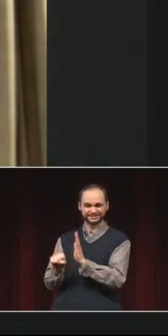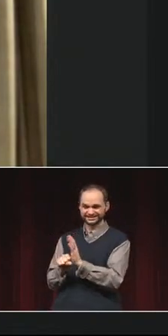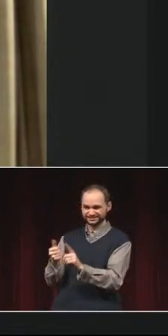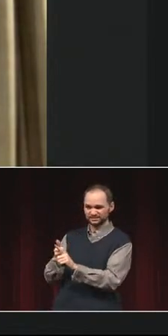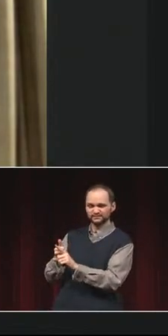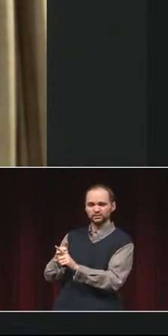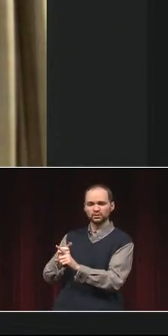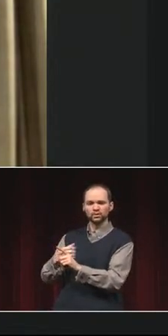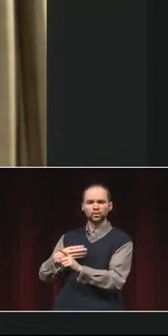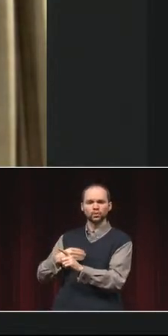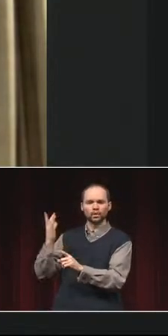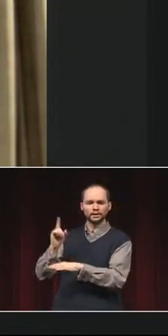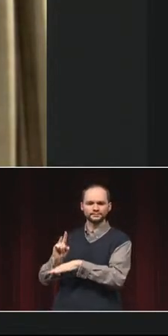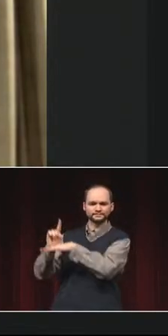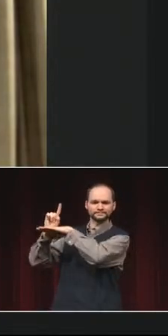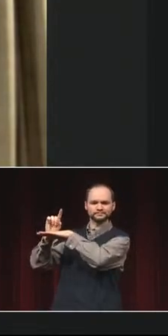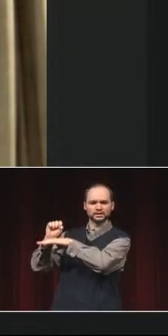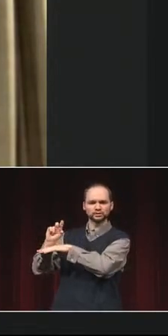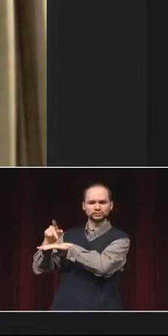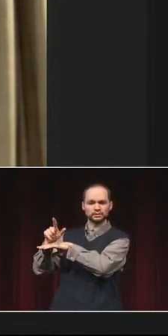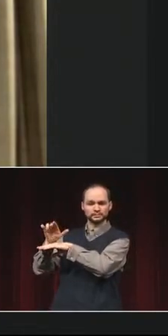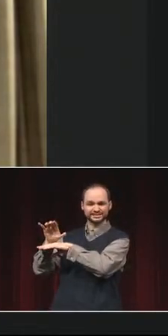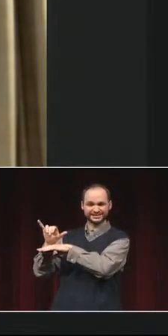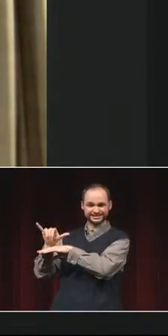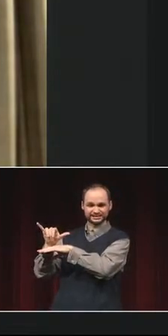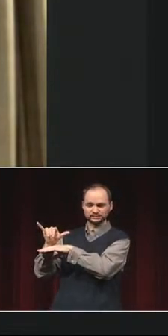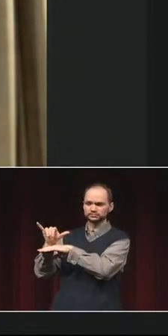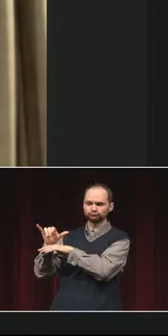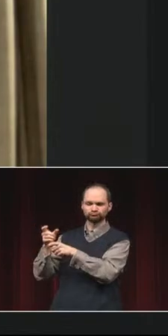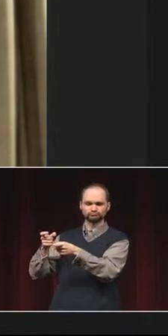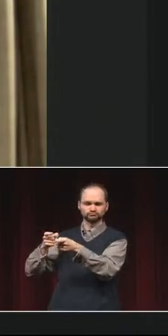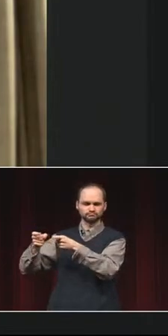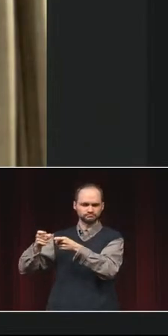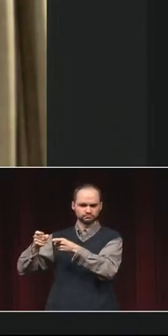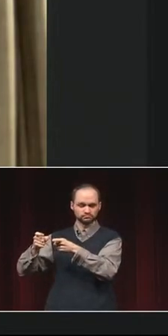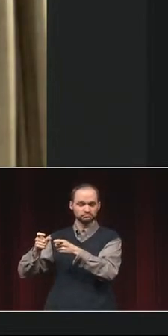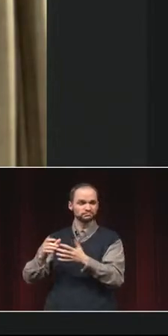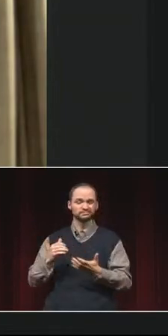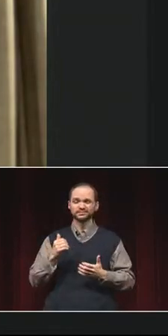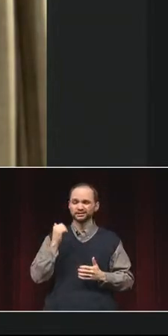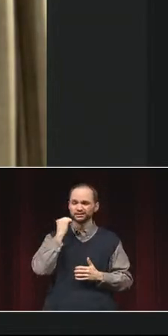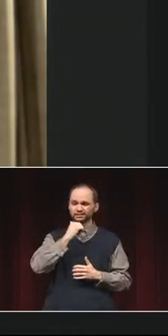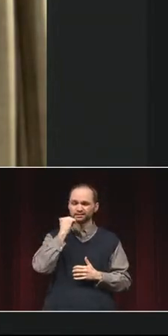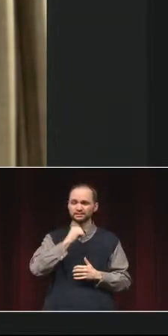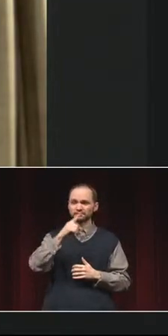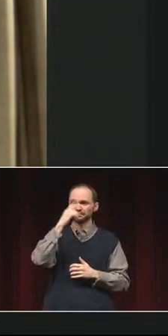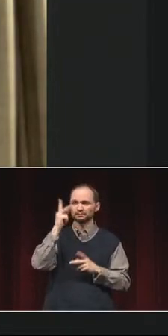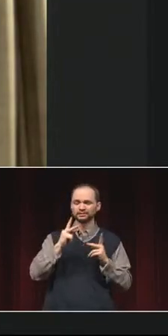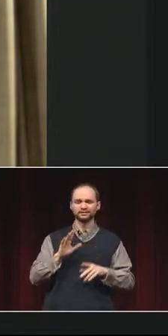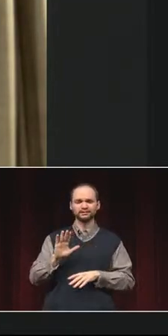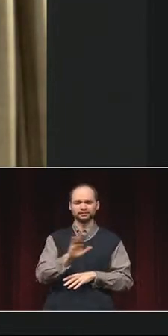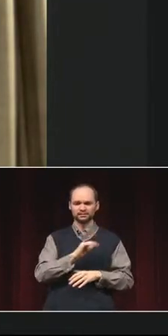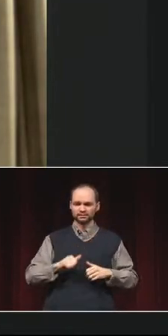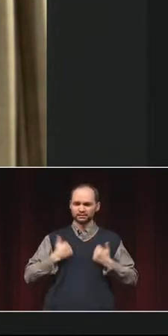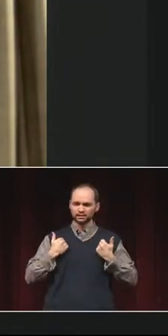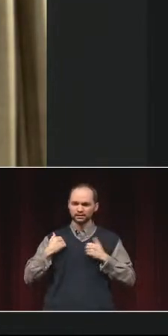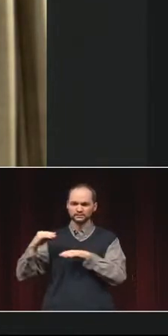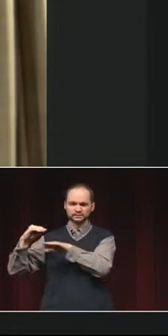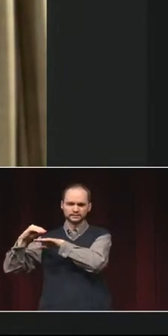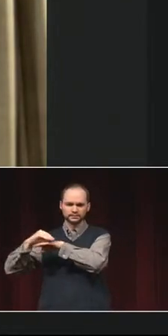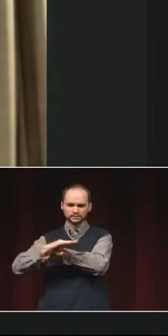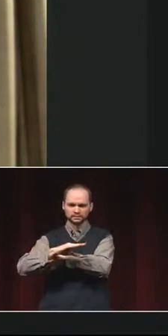every black person’s life was affected day to day by the existence of this white supremacy.